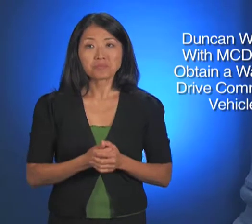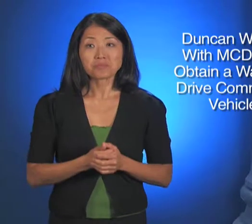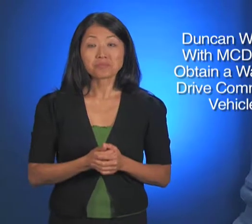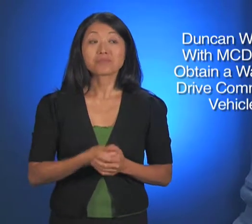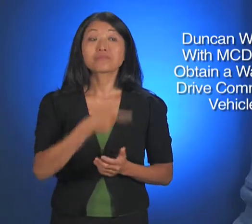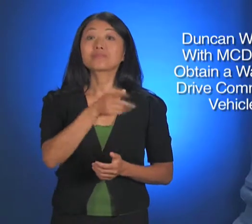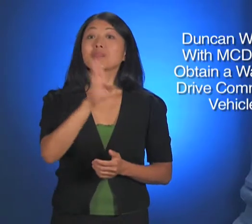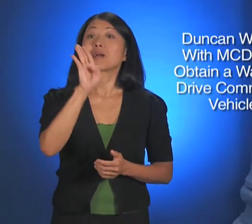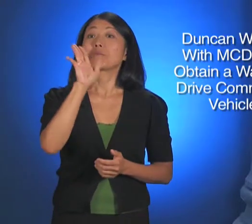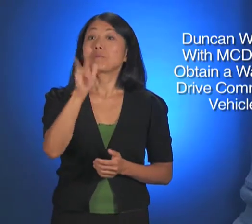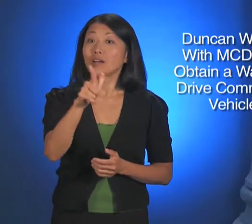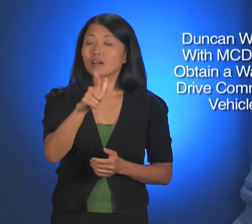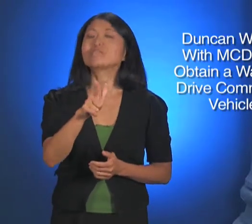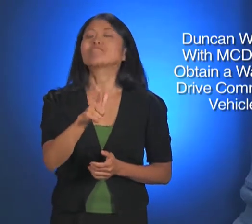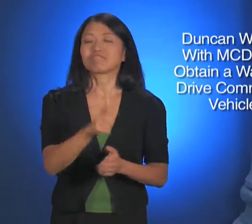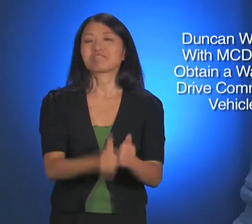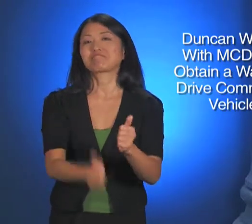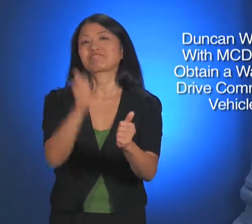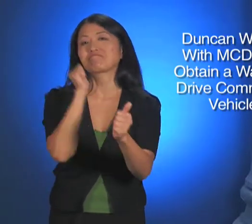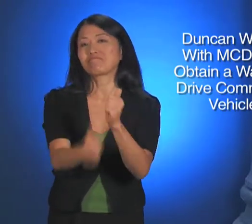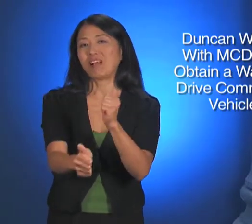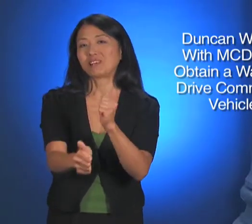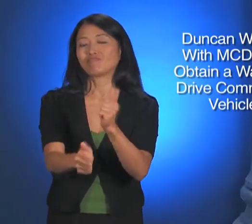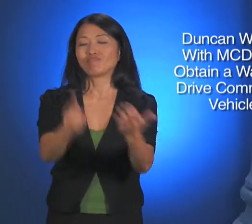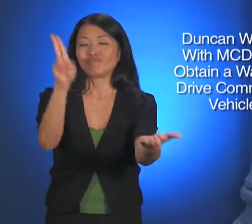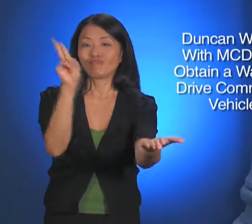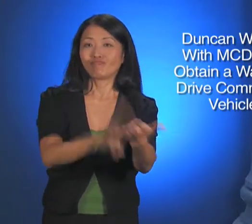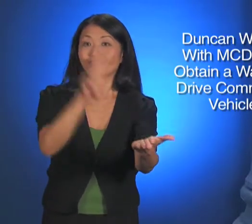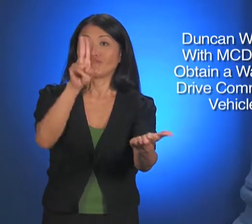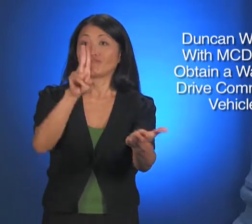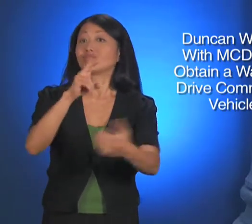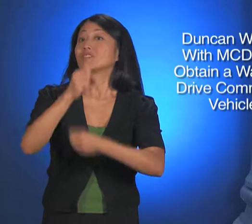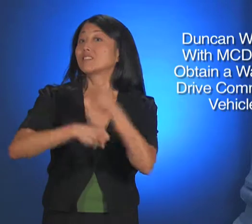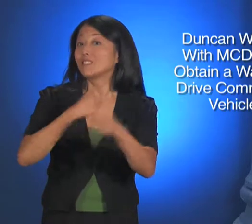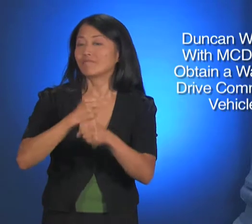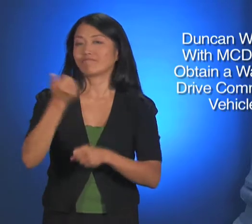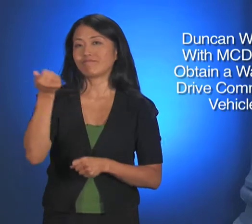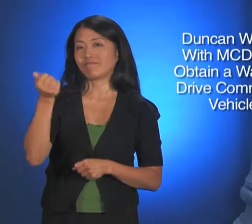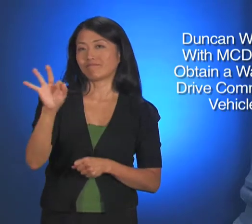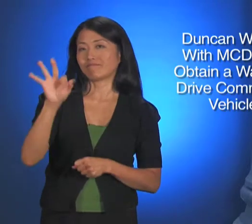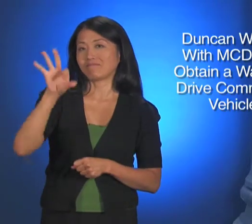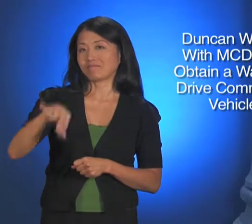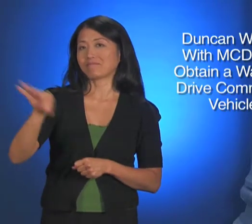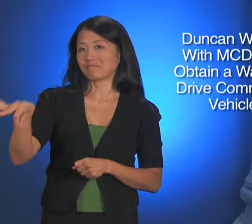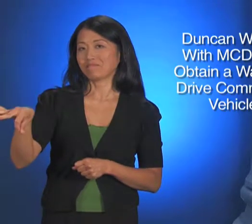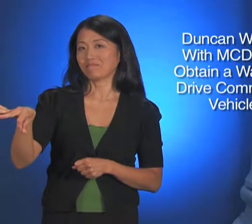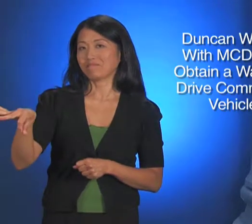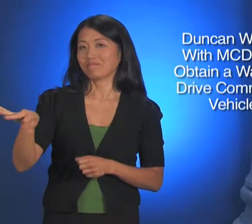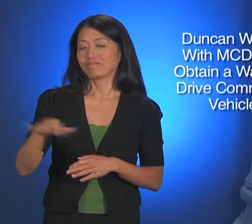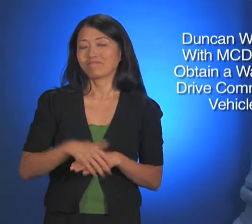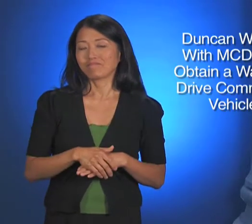The bill was passed and signed into law in 1999.